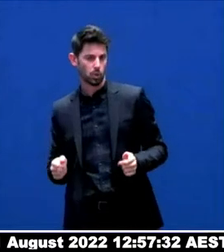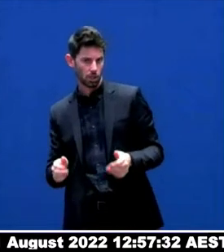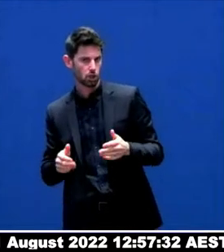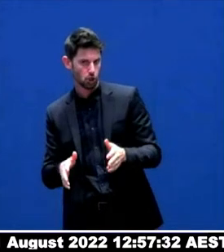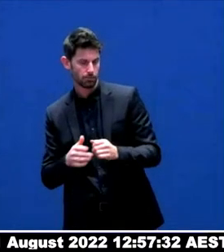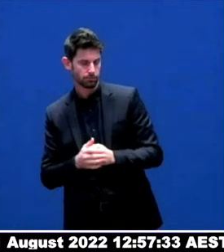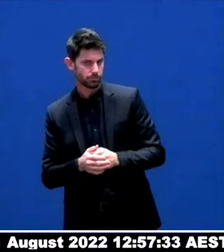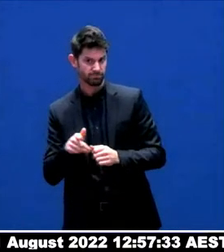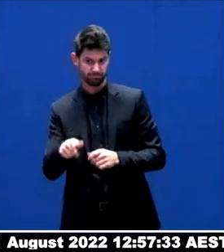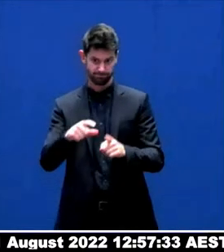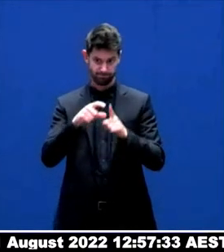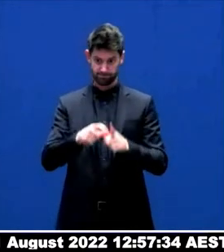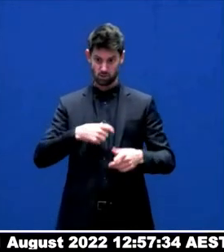because the doorways aren't wide enough.